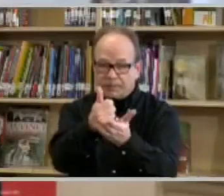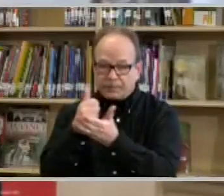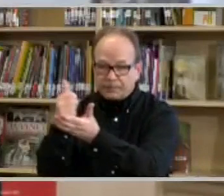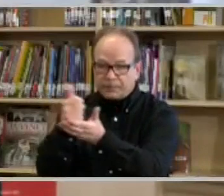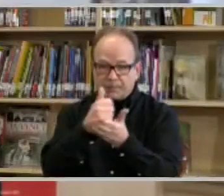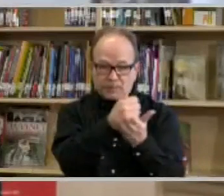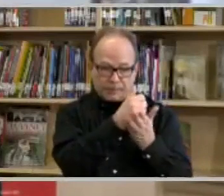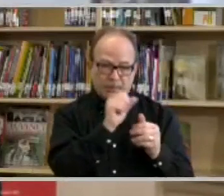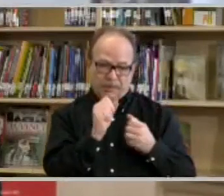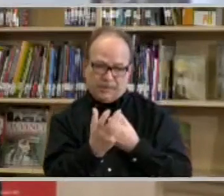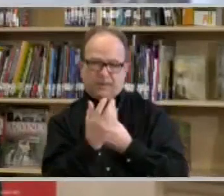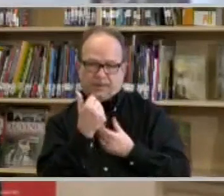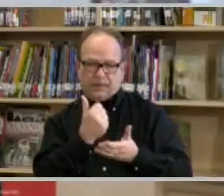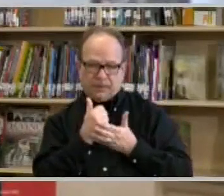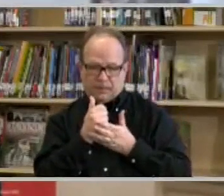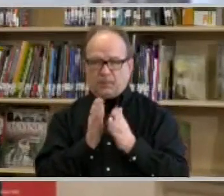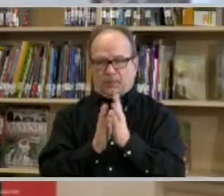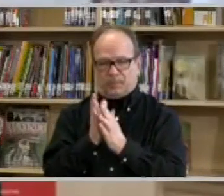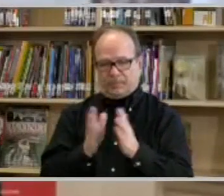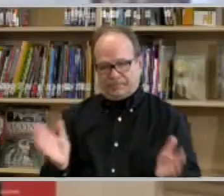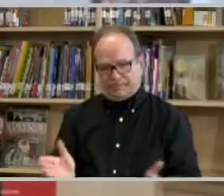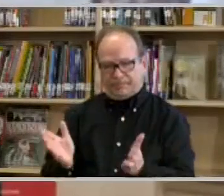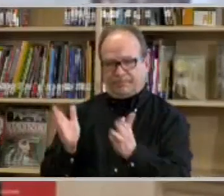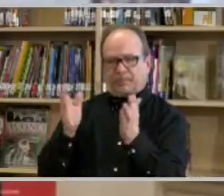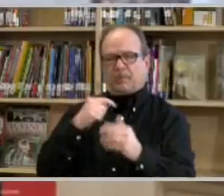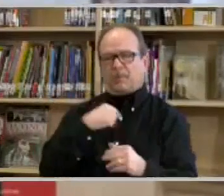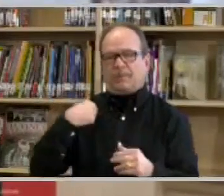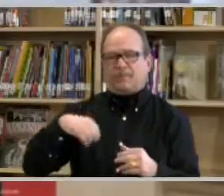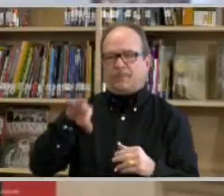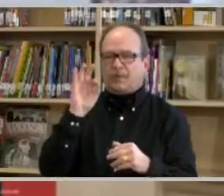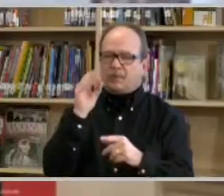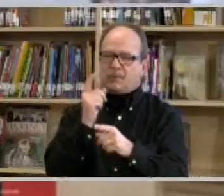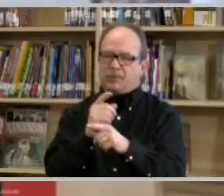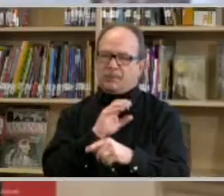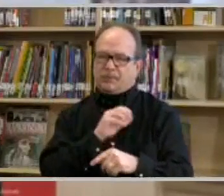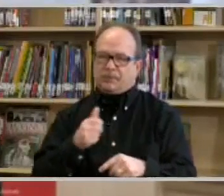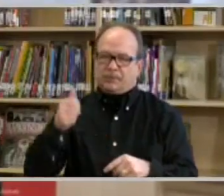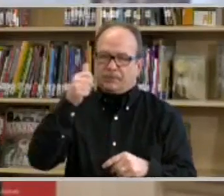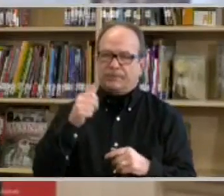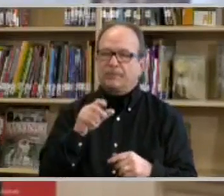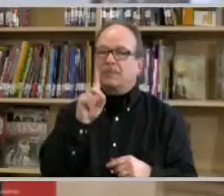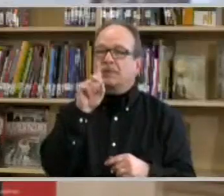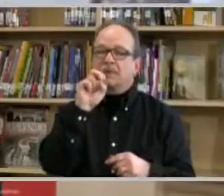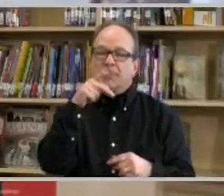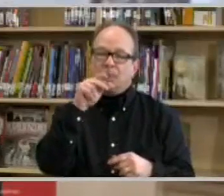MAKE THIS PROCESS FULLY ROBUST.